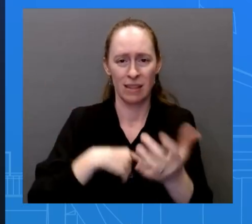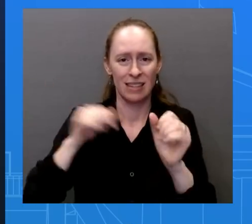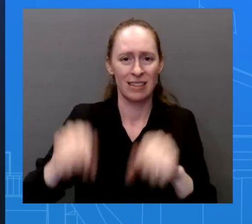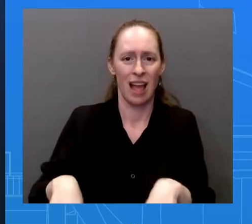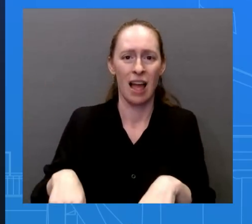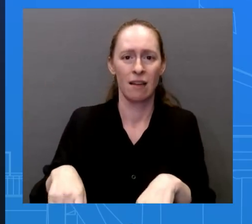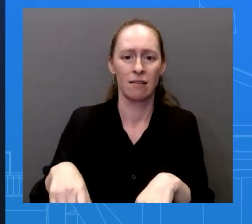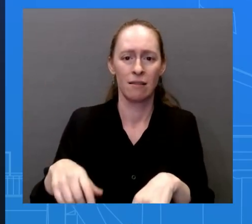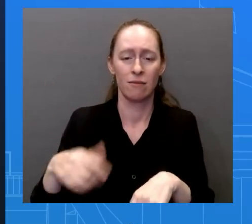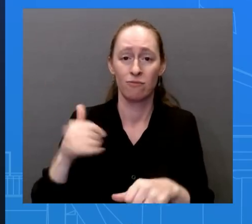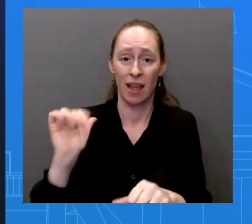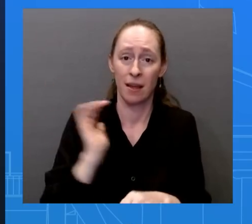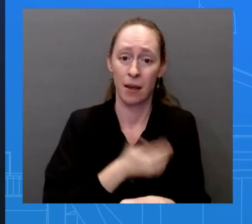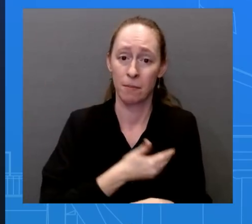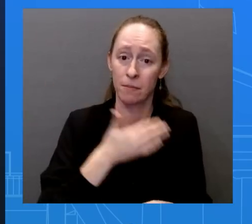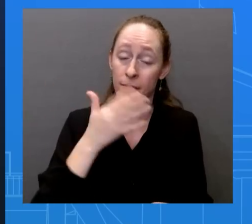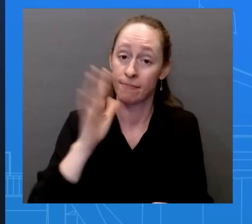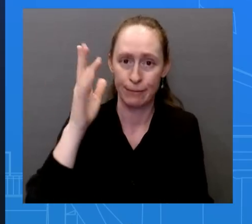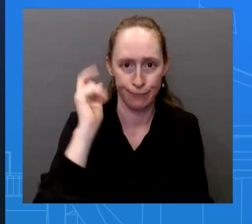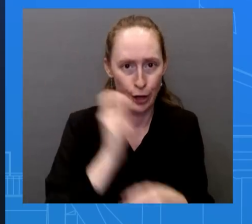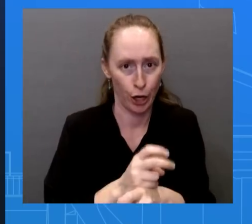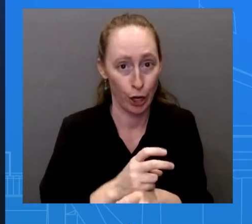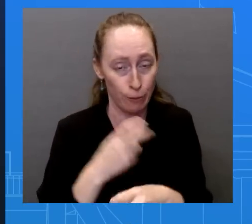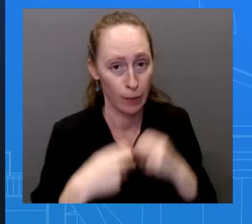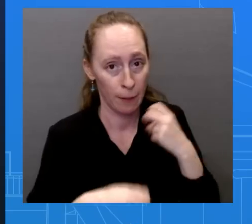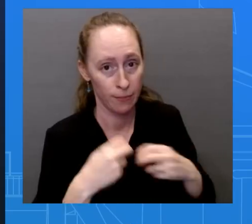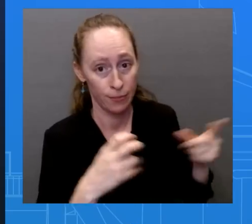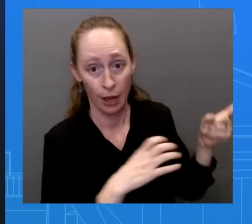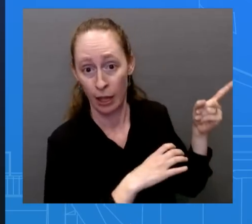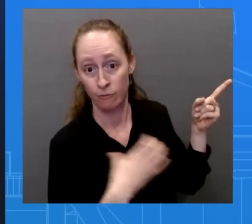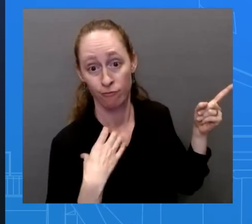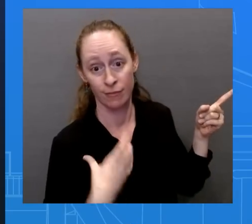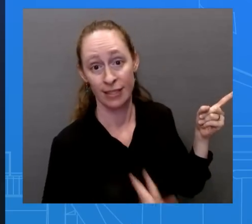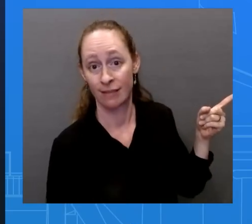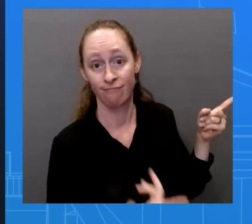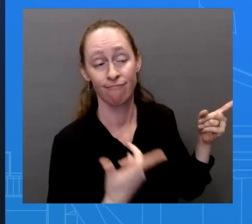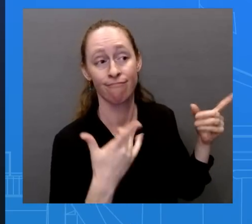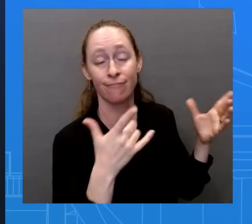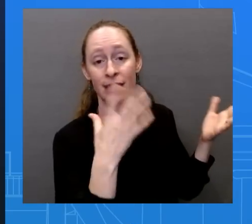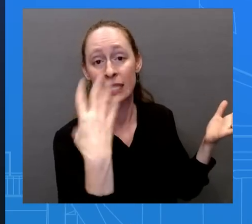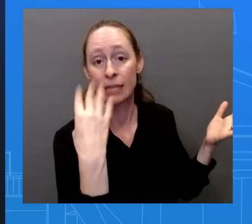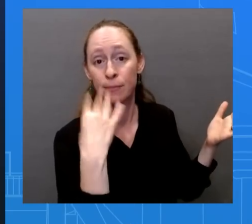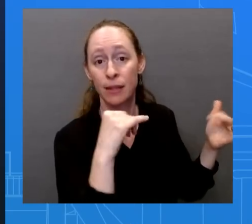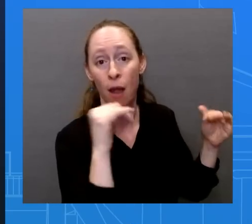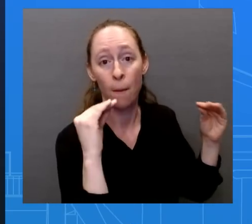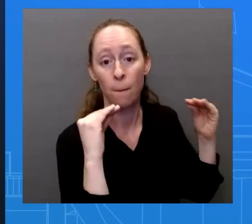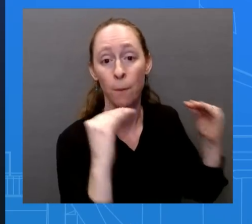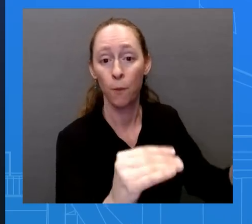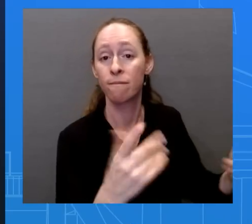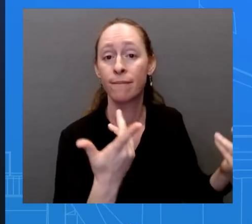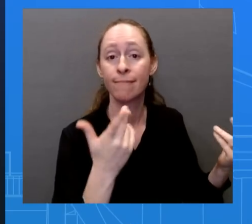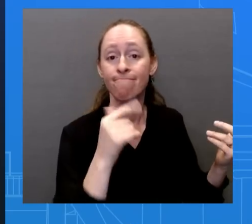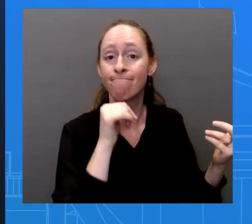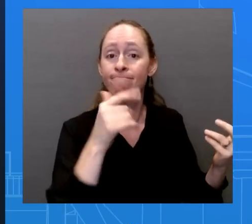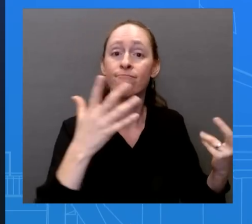You can't fight a deadly virus without resources. And congressional inaction is really costly. Ms. Jean-Pierre: All right. Thank you, Dr. Jha.